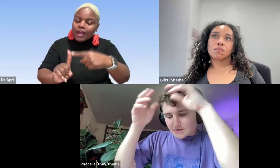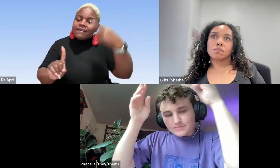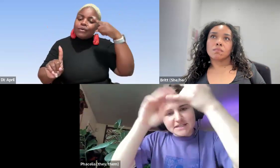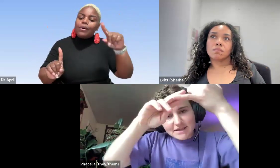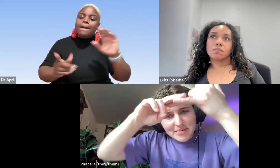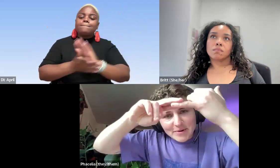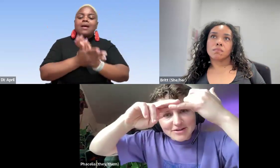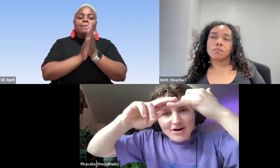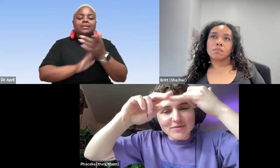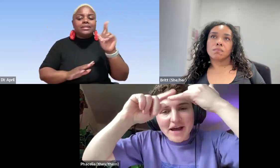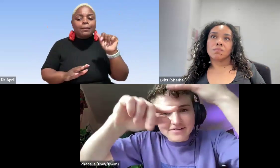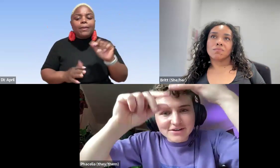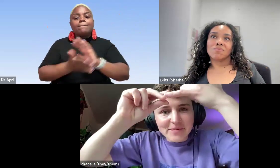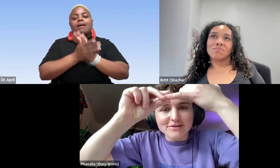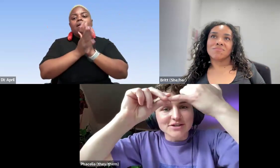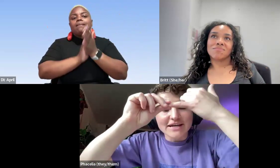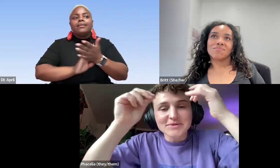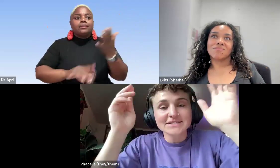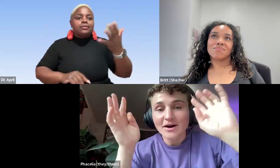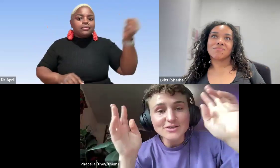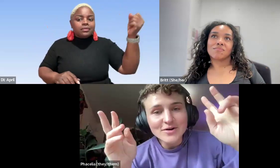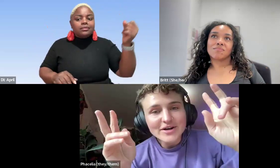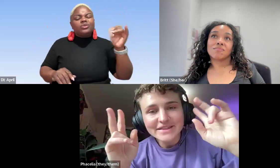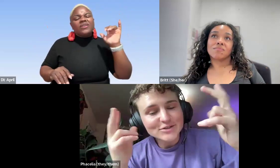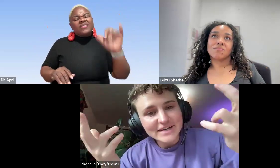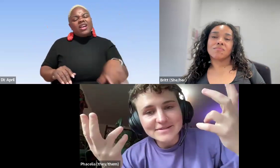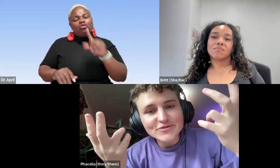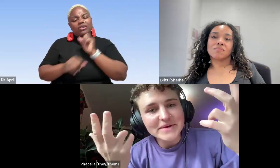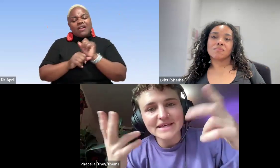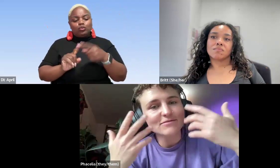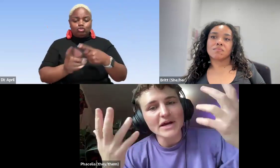yeah, basically my points are we have to talk about eugenics, because also the eugenics movement that,